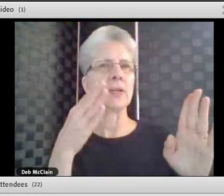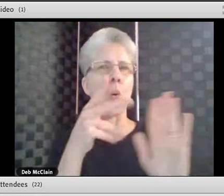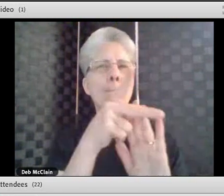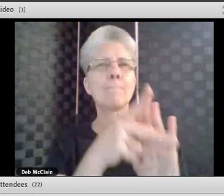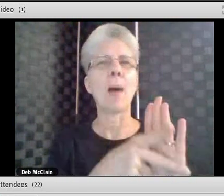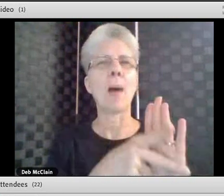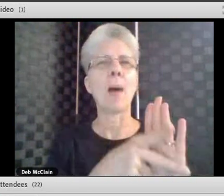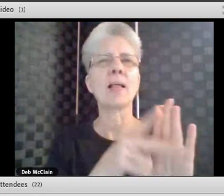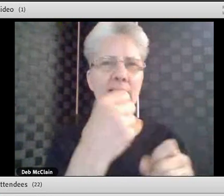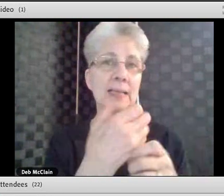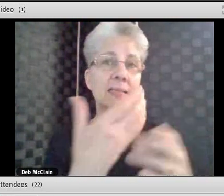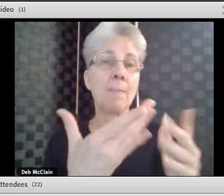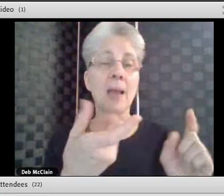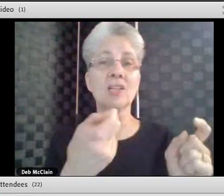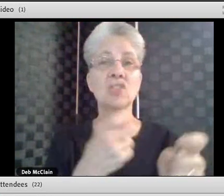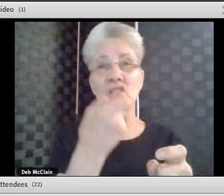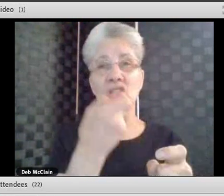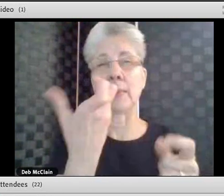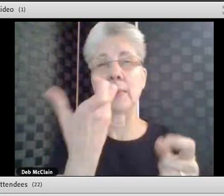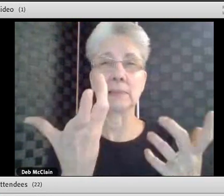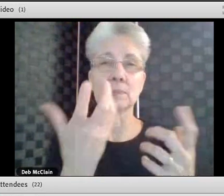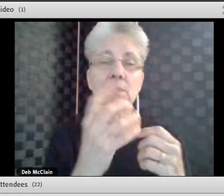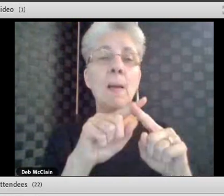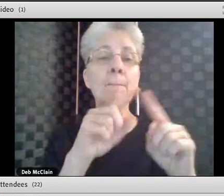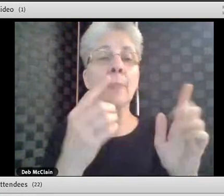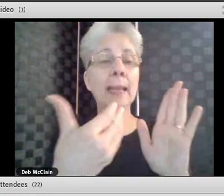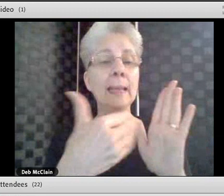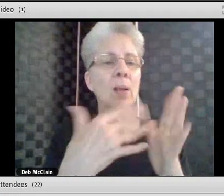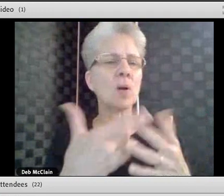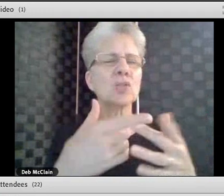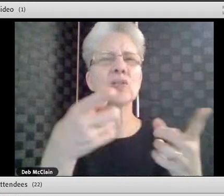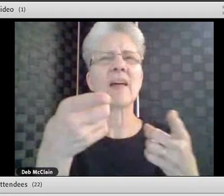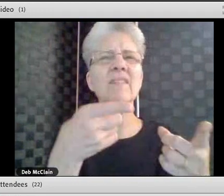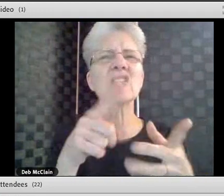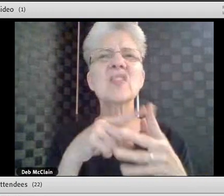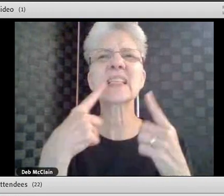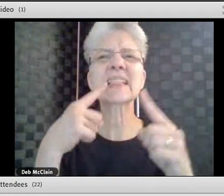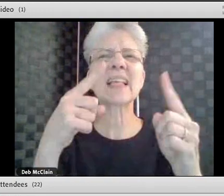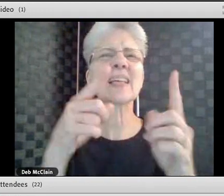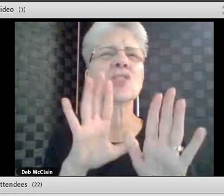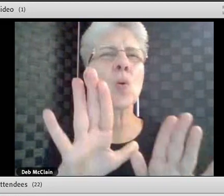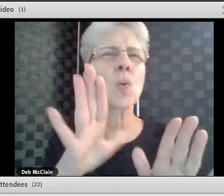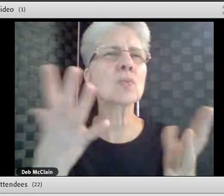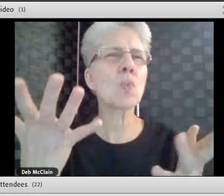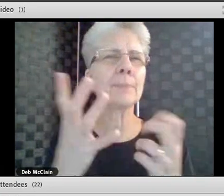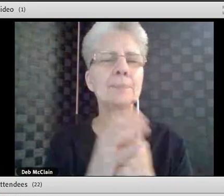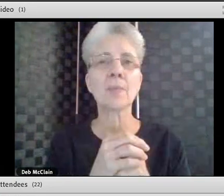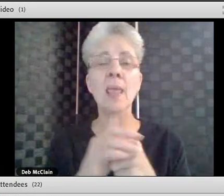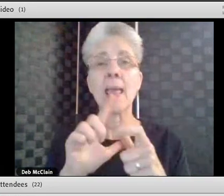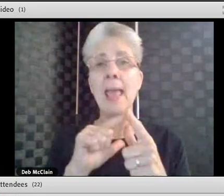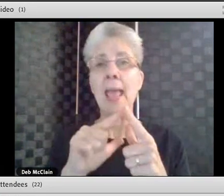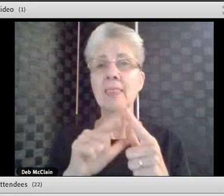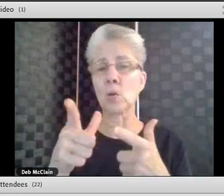They changed to more of an open-door policy, so those statistics might change a little bit, but again, what's your definition of success?